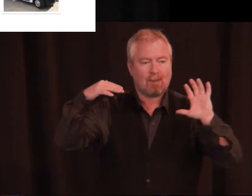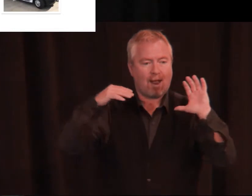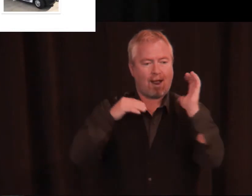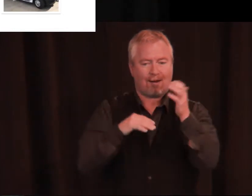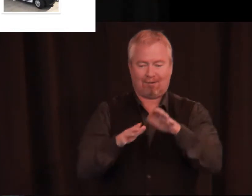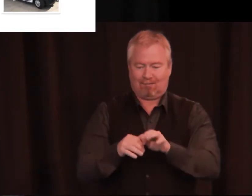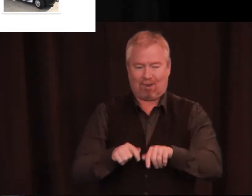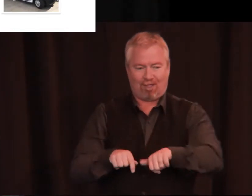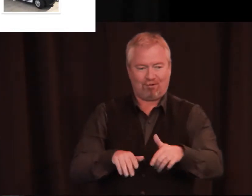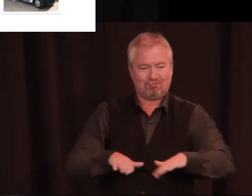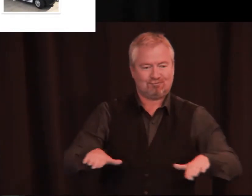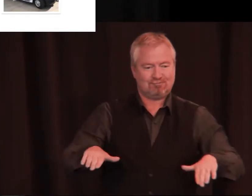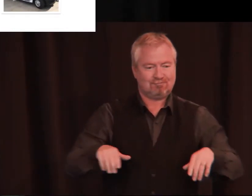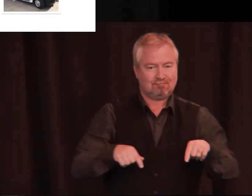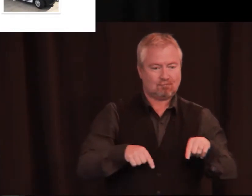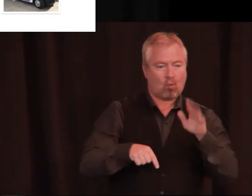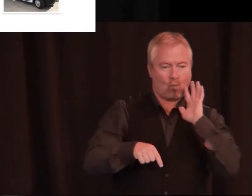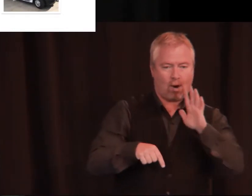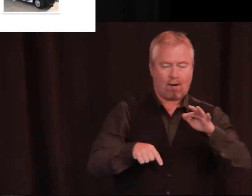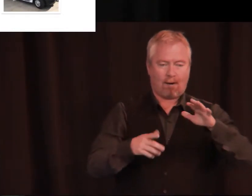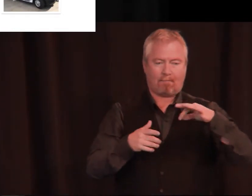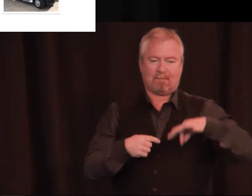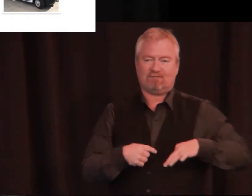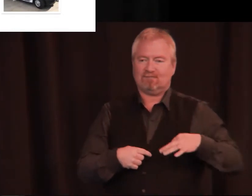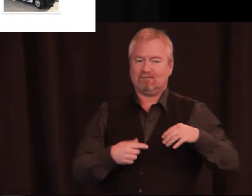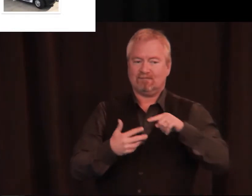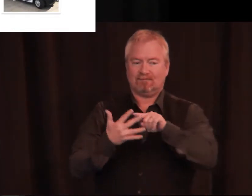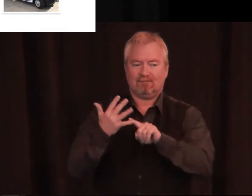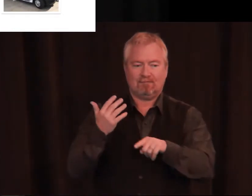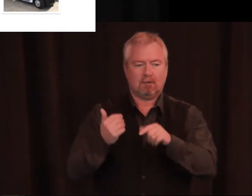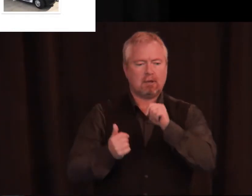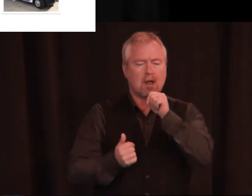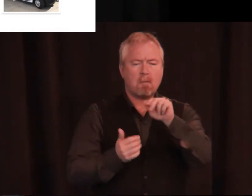And that wasn't because we tried to exclude lower-income families.